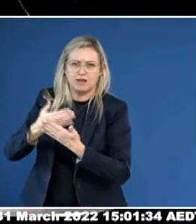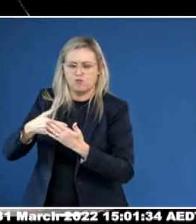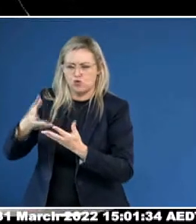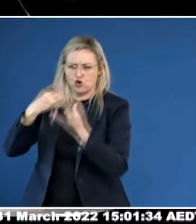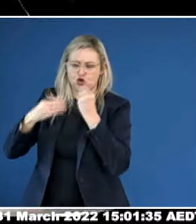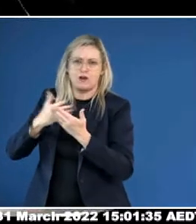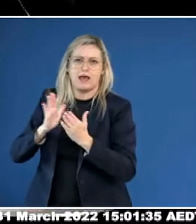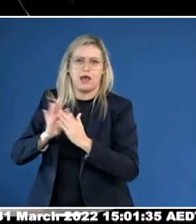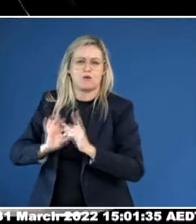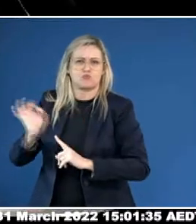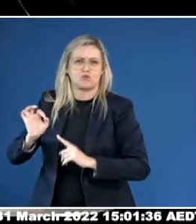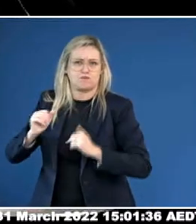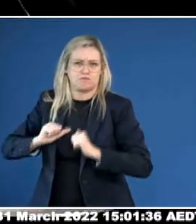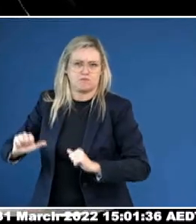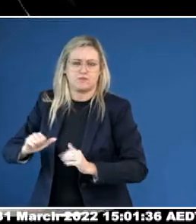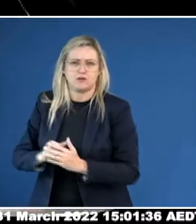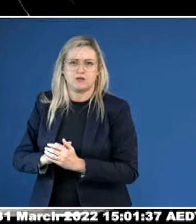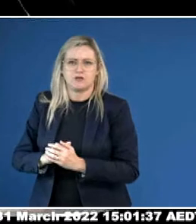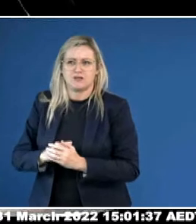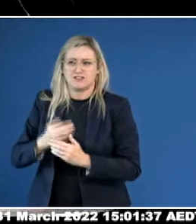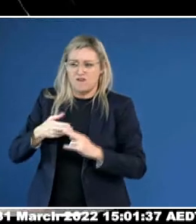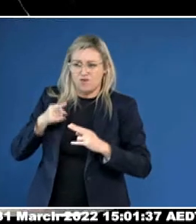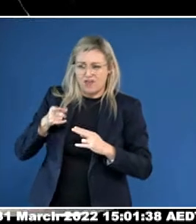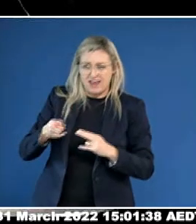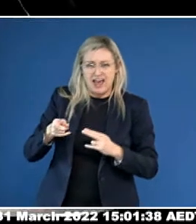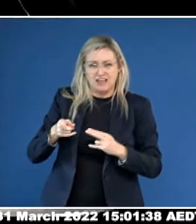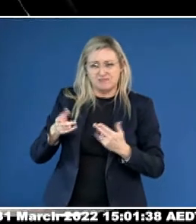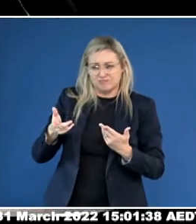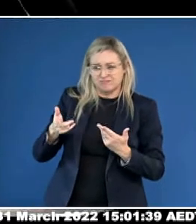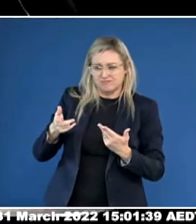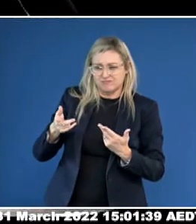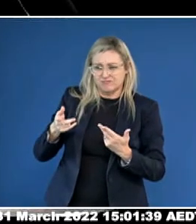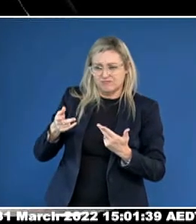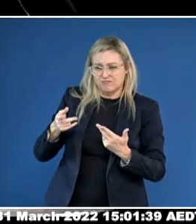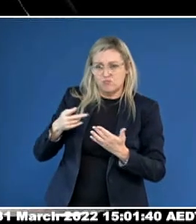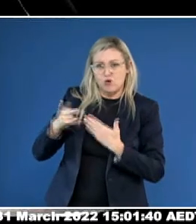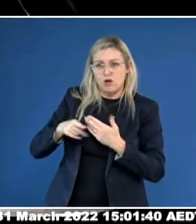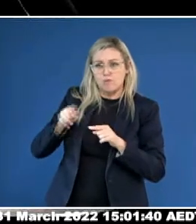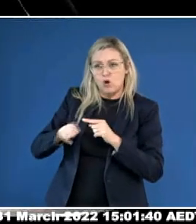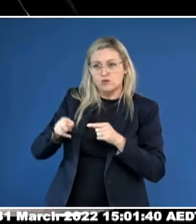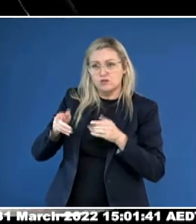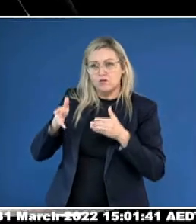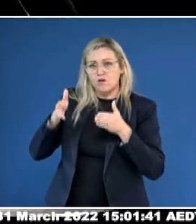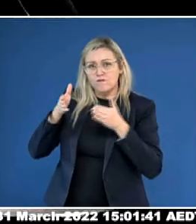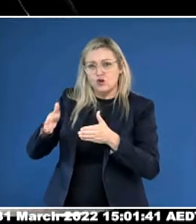forms of violence. So perpetrator intervention programs are largely focused on, you know, the intimate partner relationship.